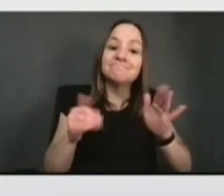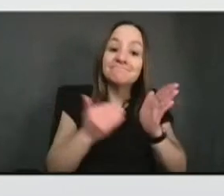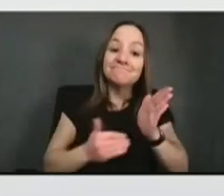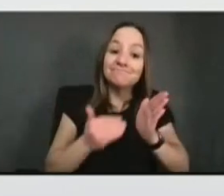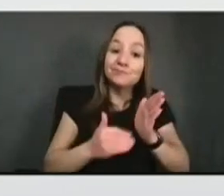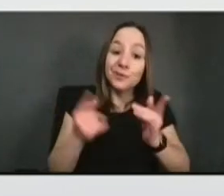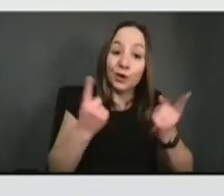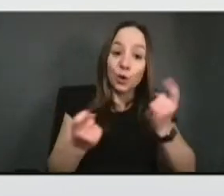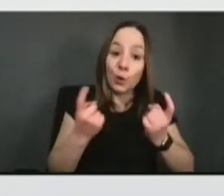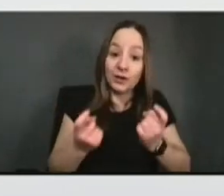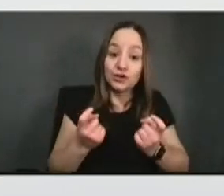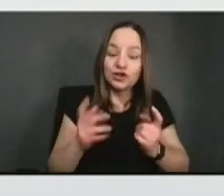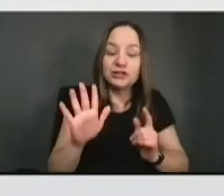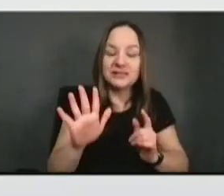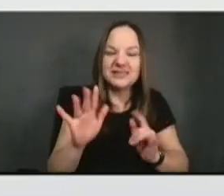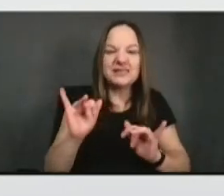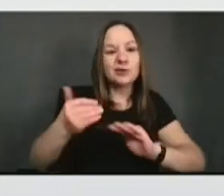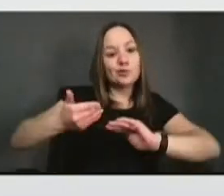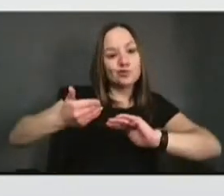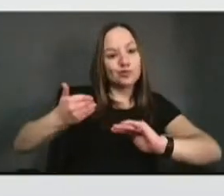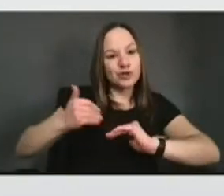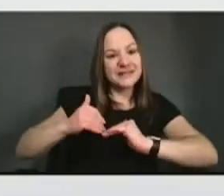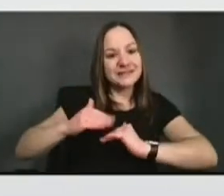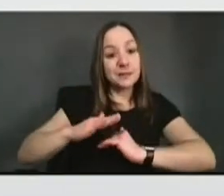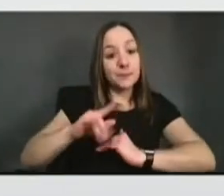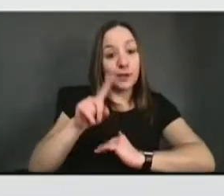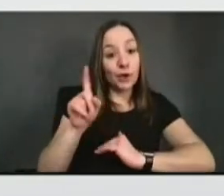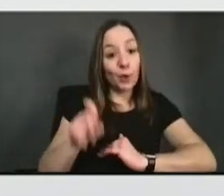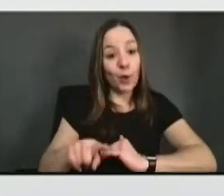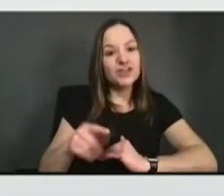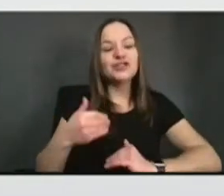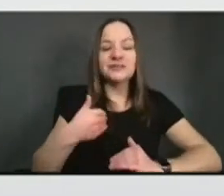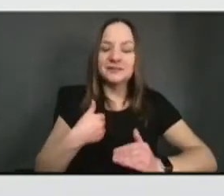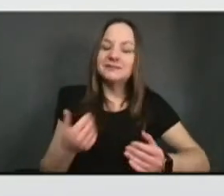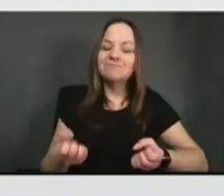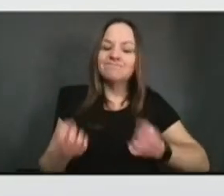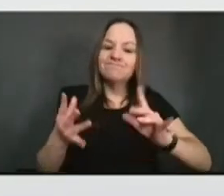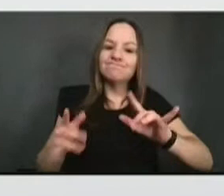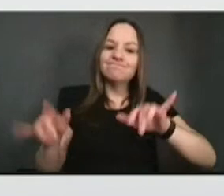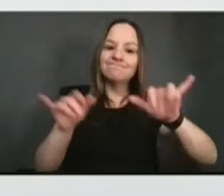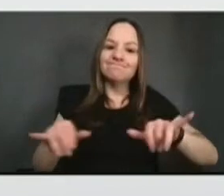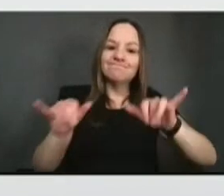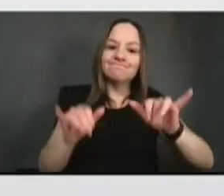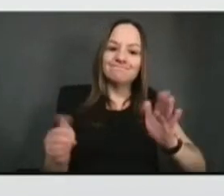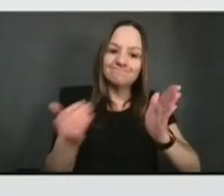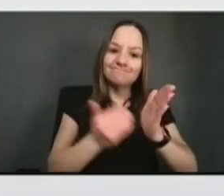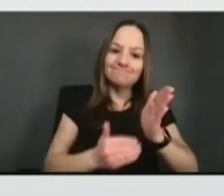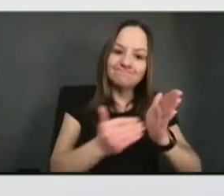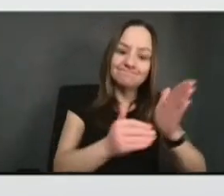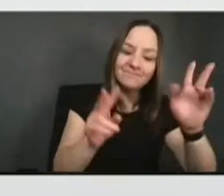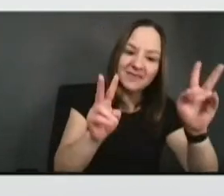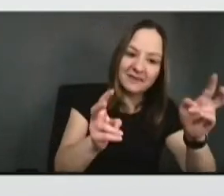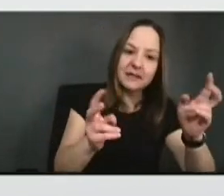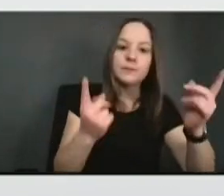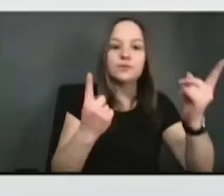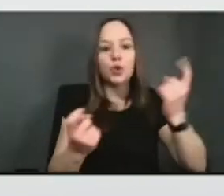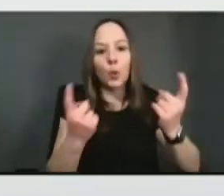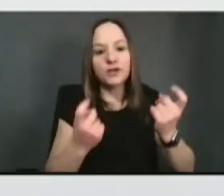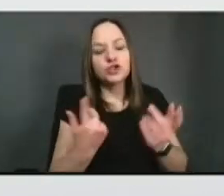the overarching questions that I mentioned before. As I stated earlier, the pre submitted questions identified a number of